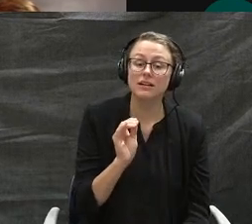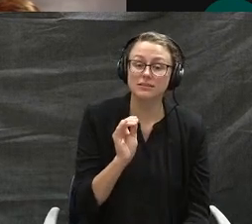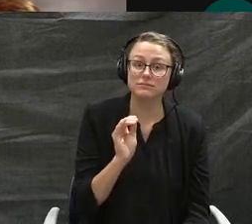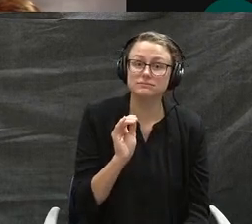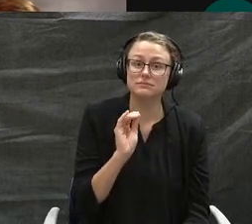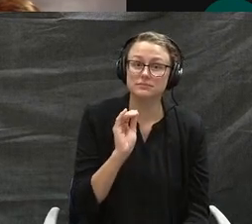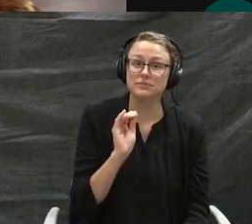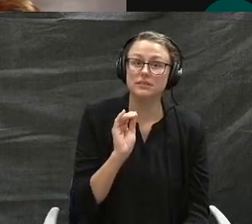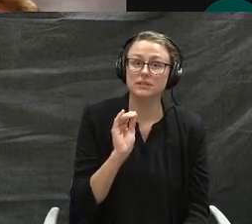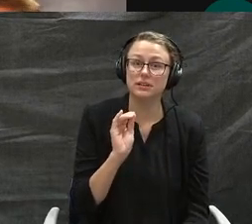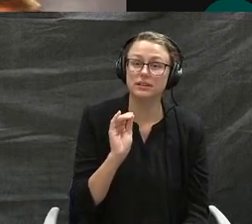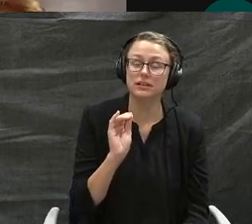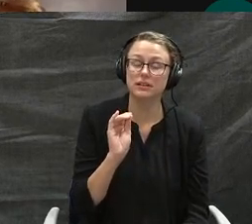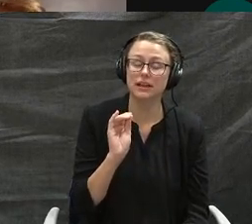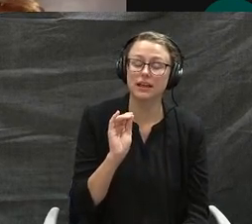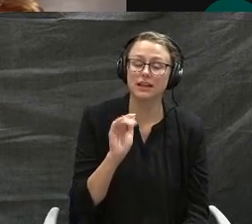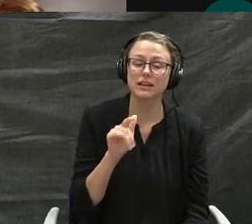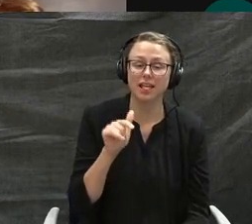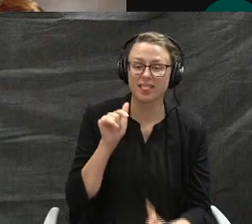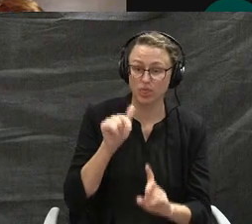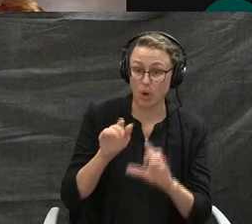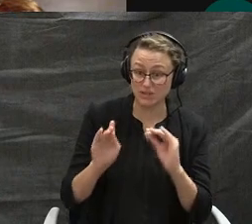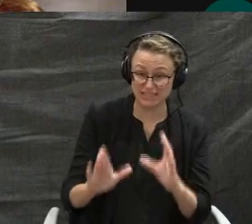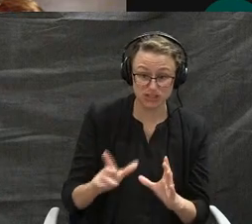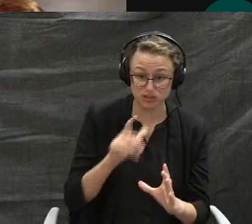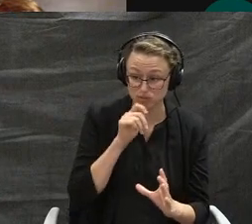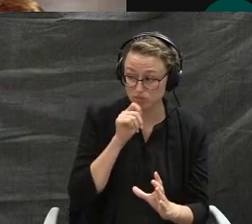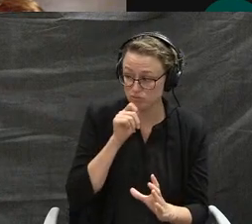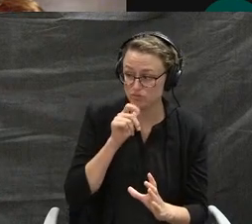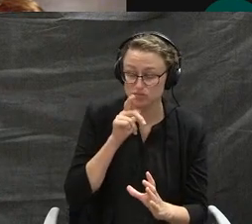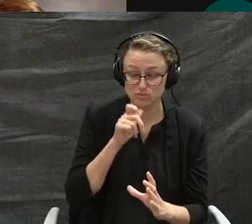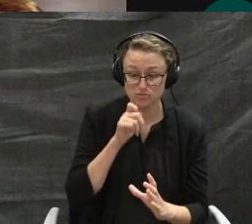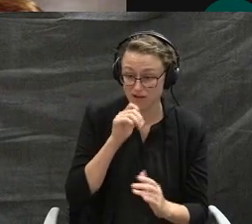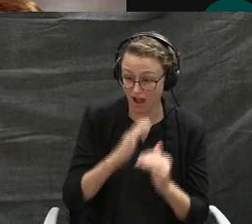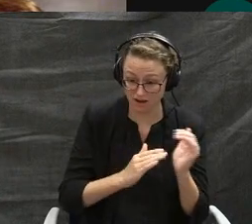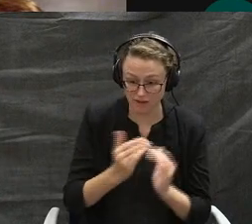school? And of those, what would be the plan for their